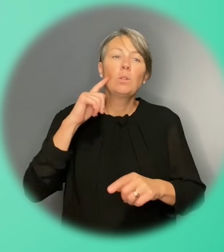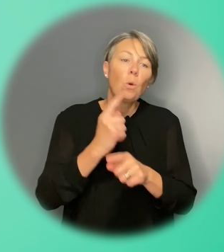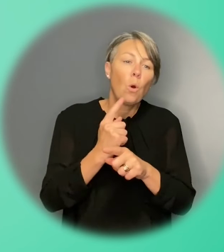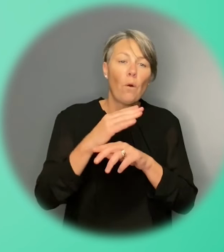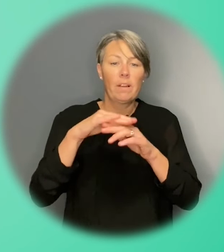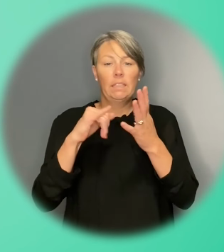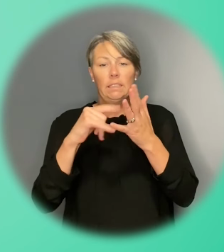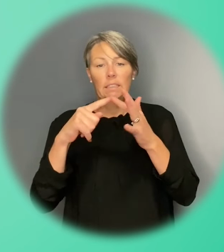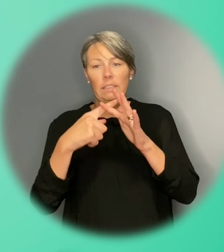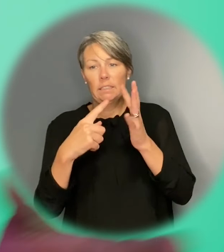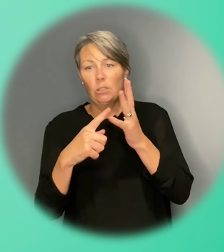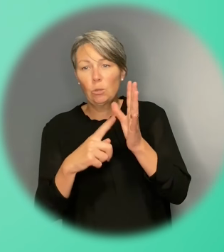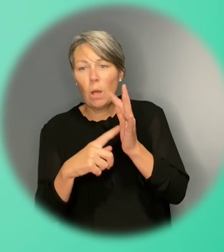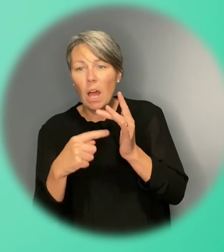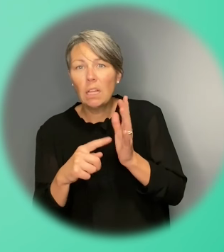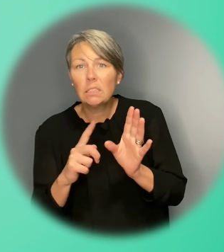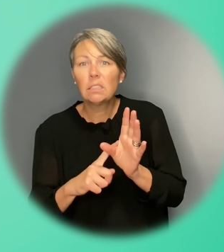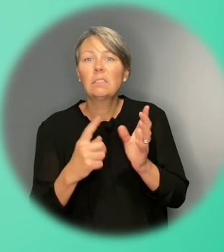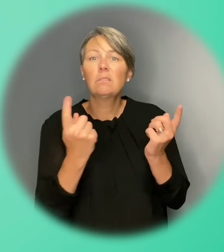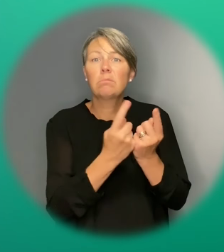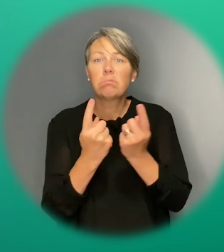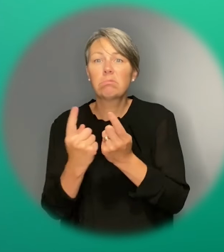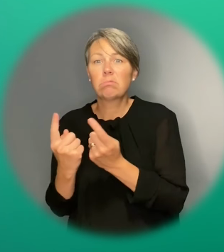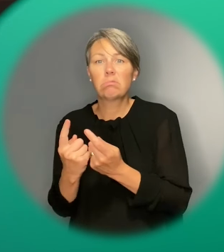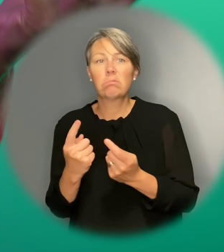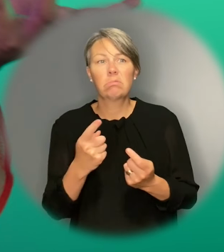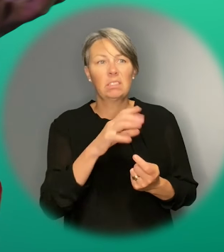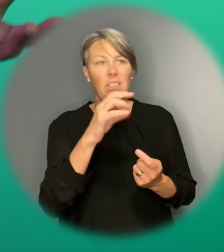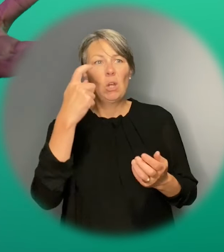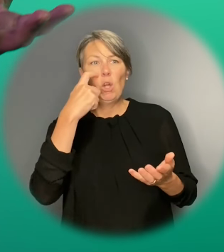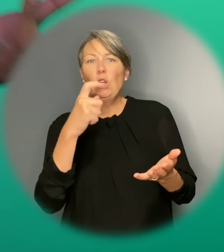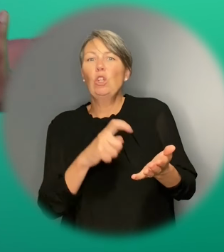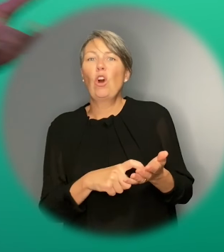queer fems didn't acknowledge that as a reality but there's so many ways you can